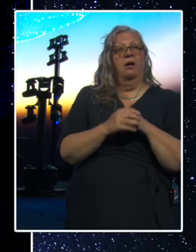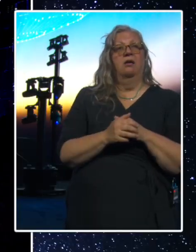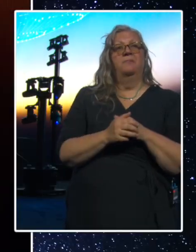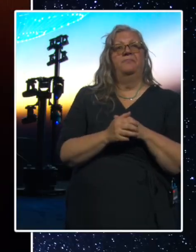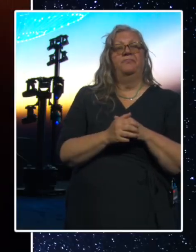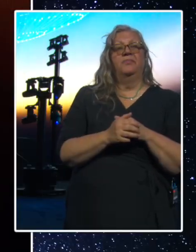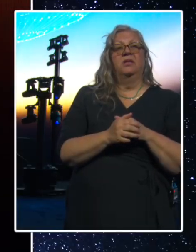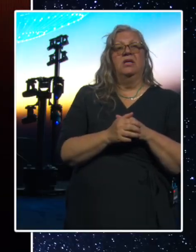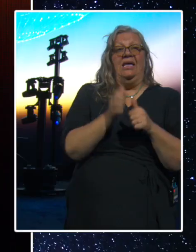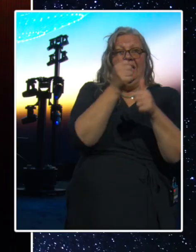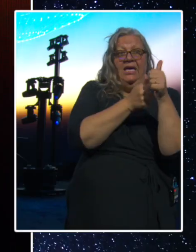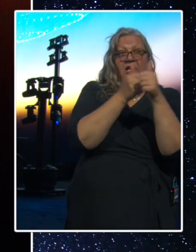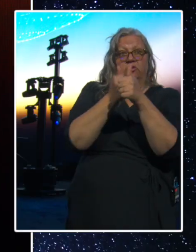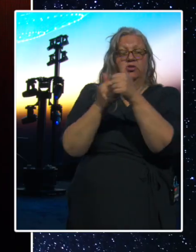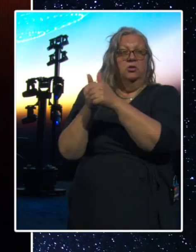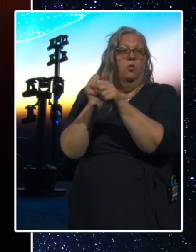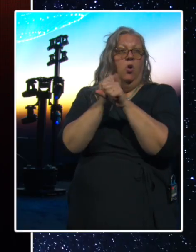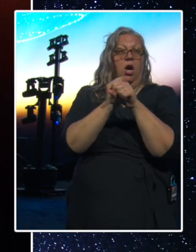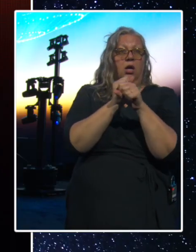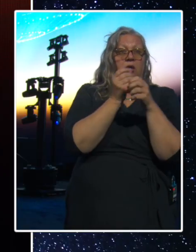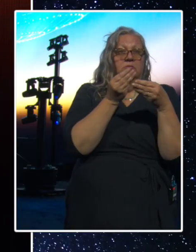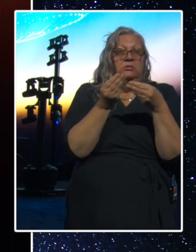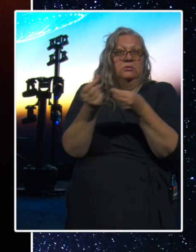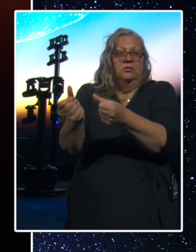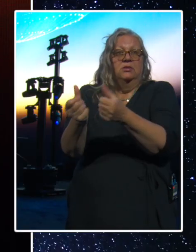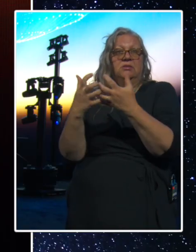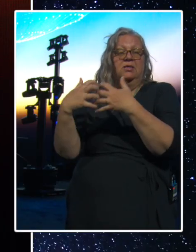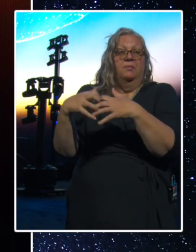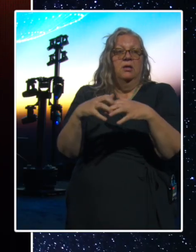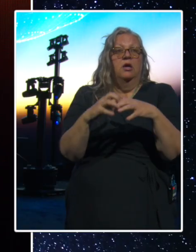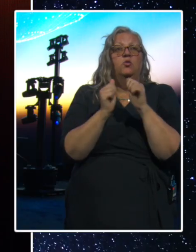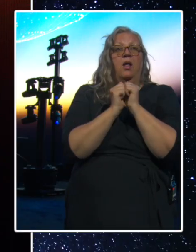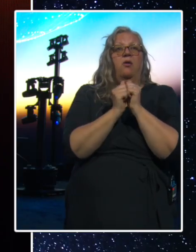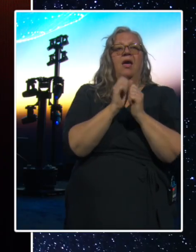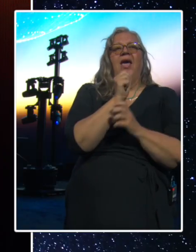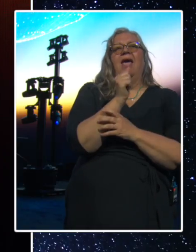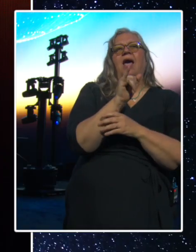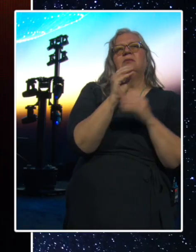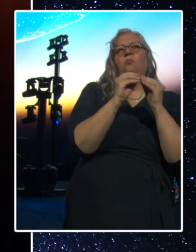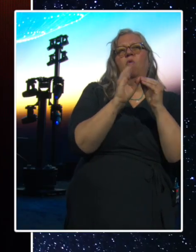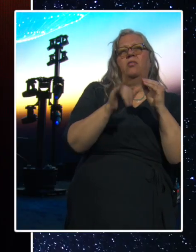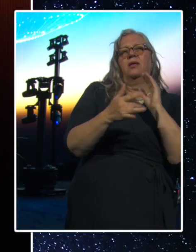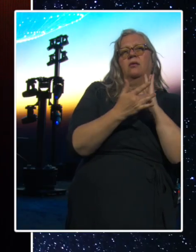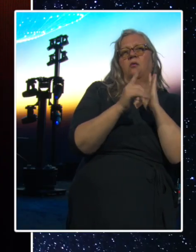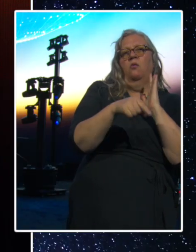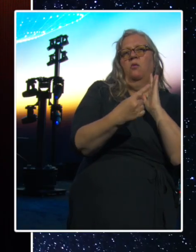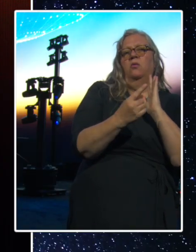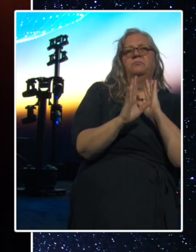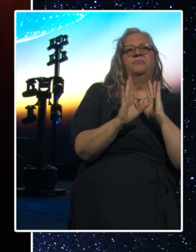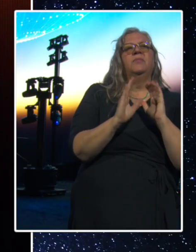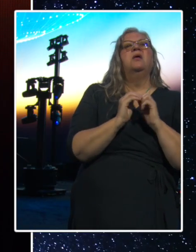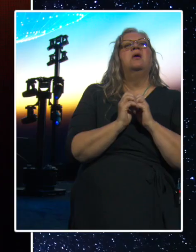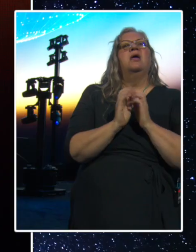When each of these capabilities work seamlessly together, AI becomes more than a technology,